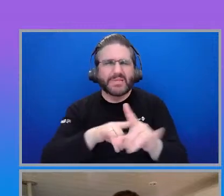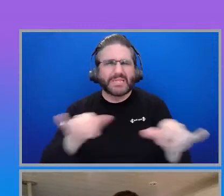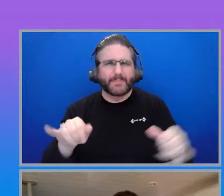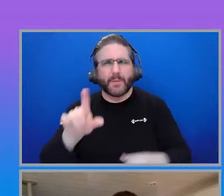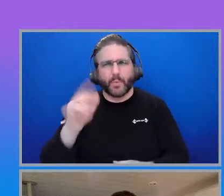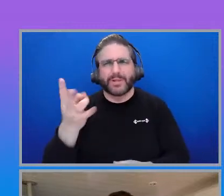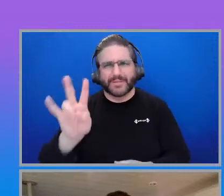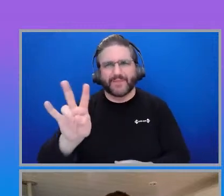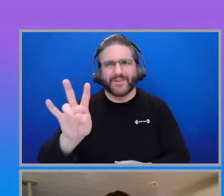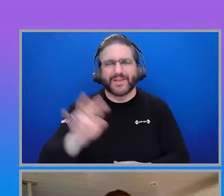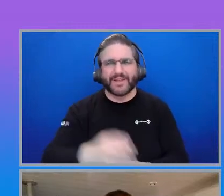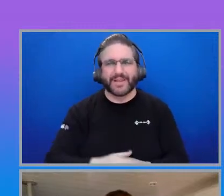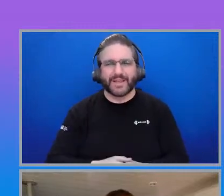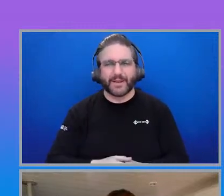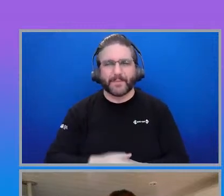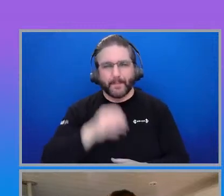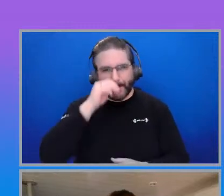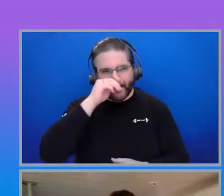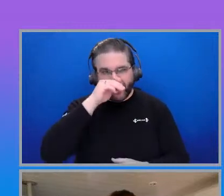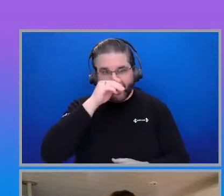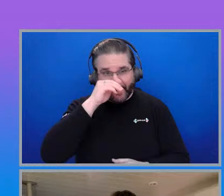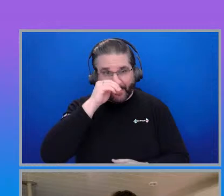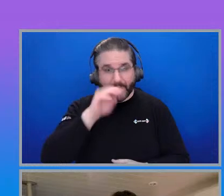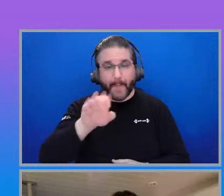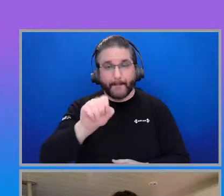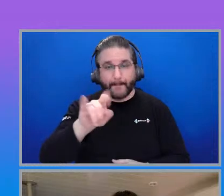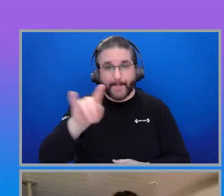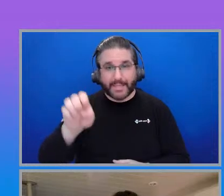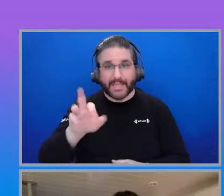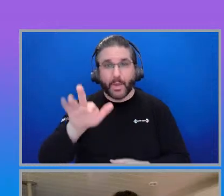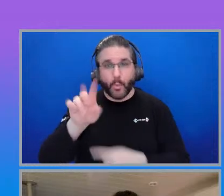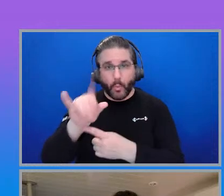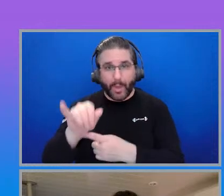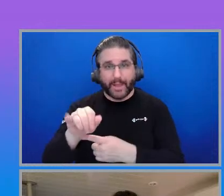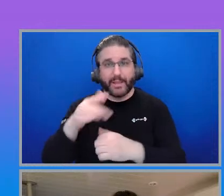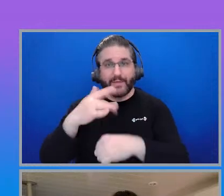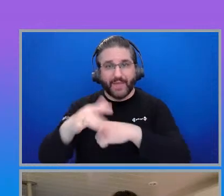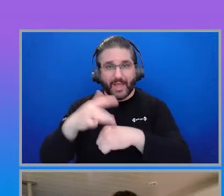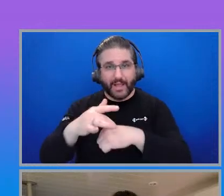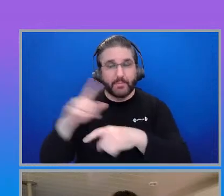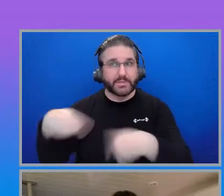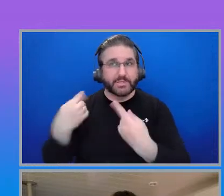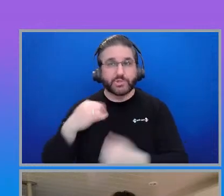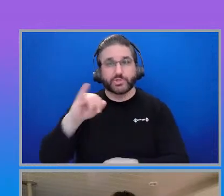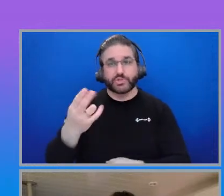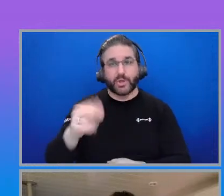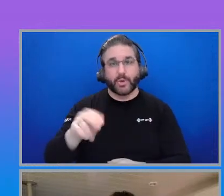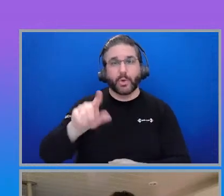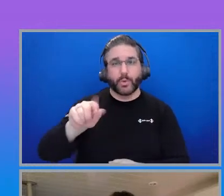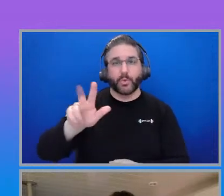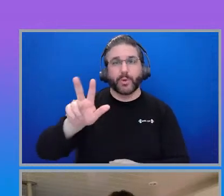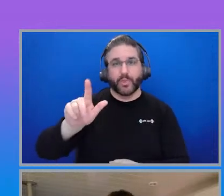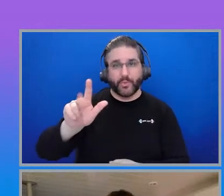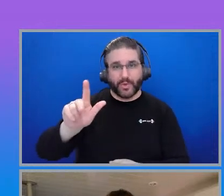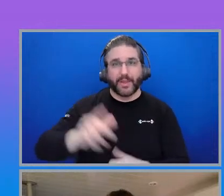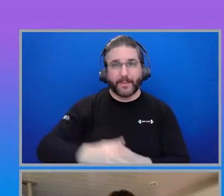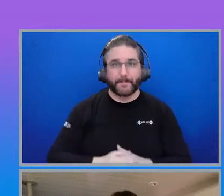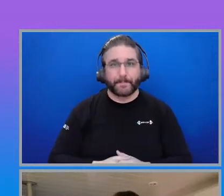been classed as baseline, widely